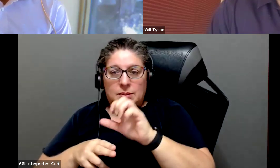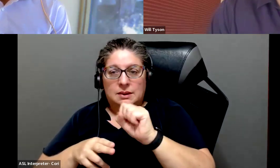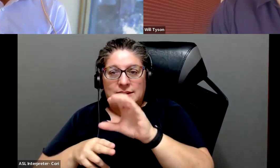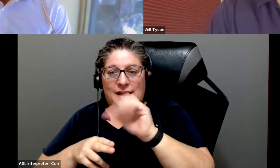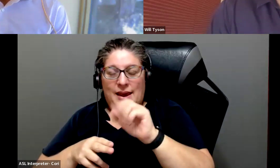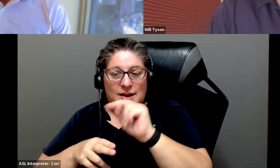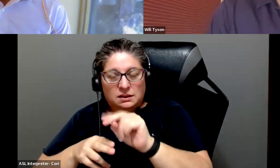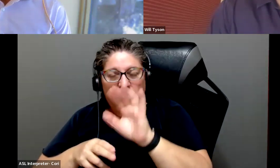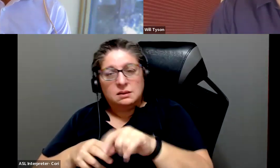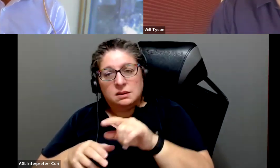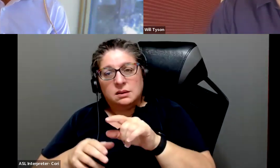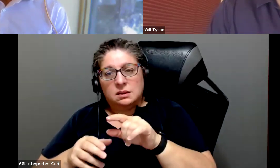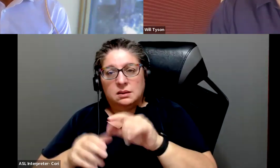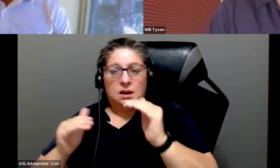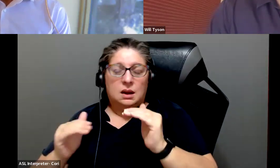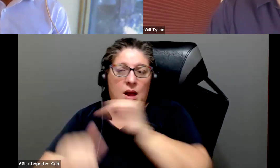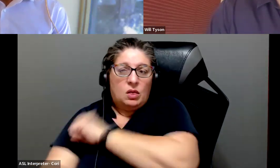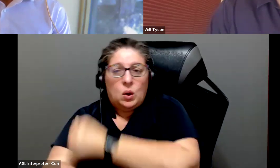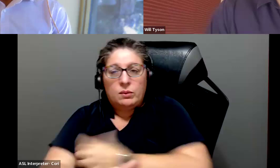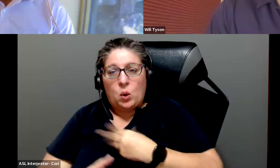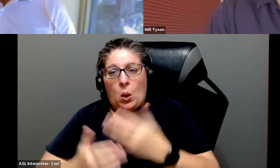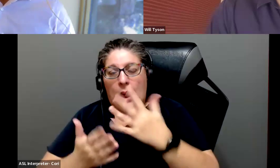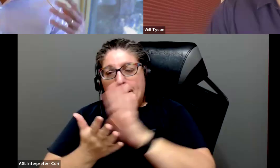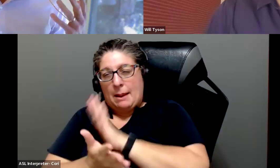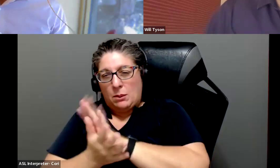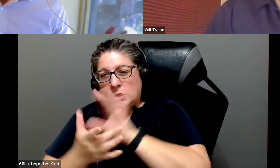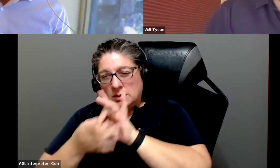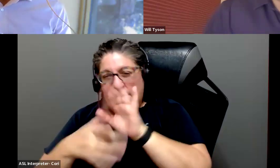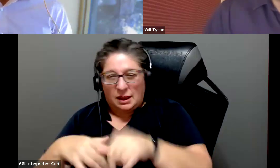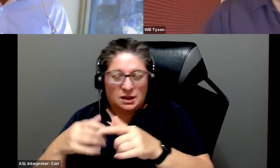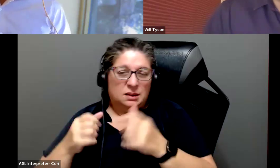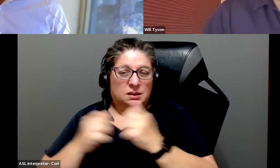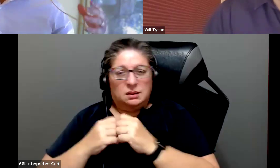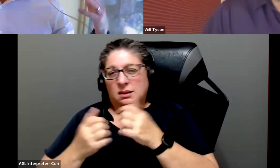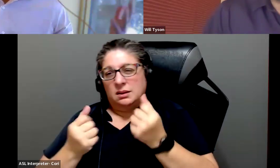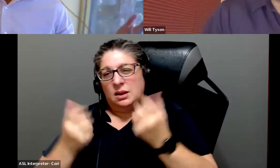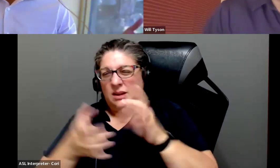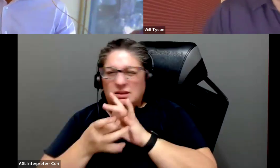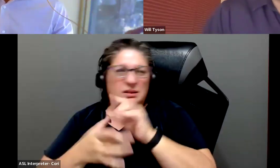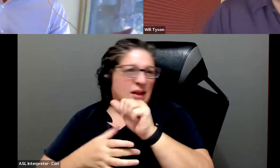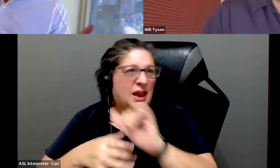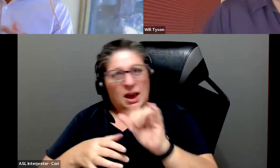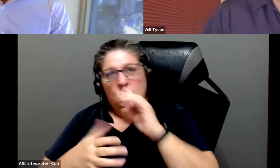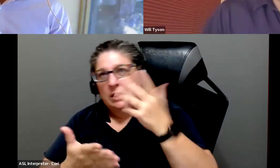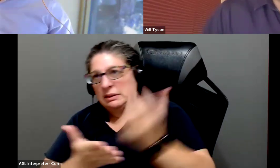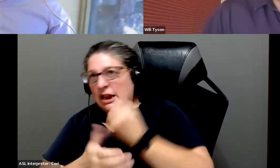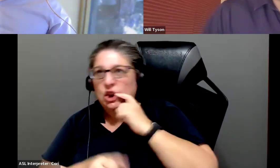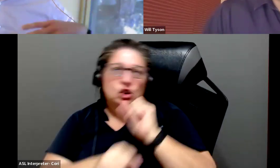It is essentially like an authoritative white paper on the subject. There's a lot of anecdotes as you know around AI is going to take your jobs, gonna take your jobs.